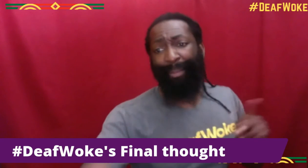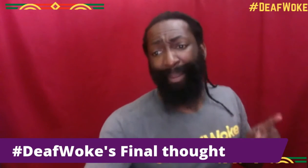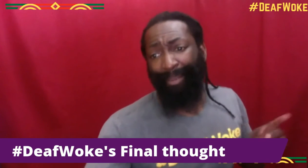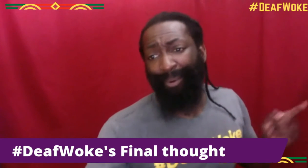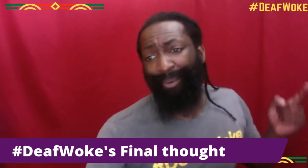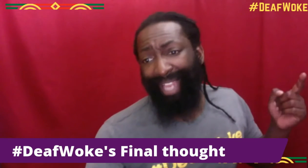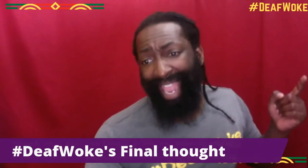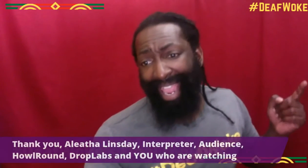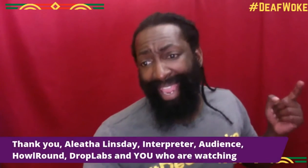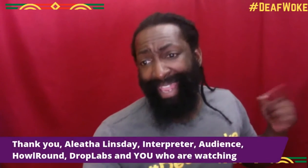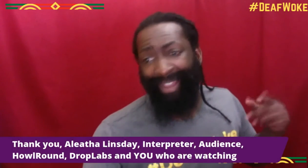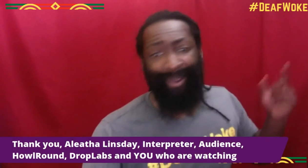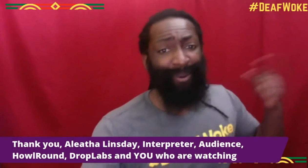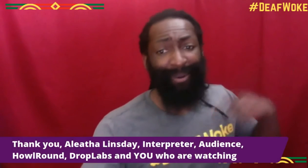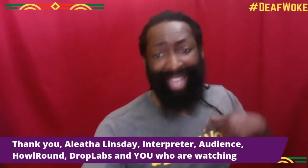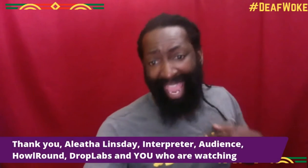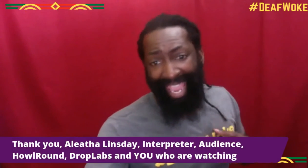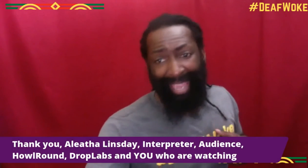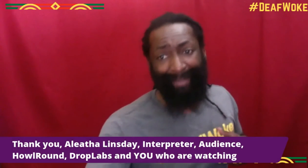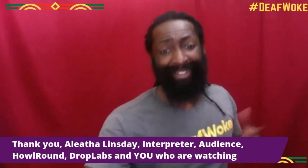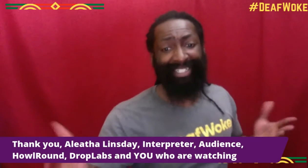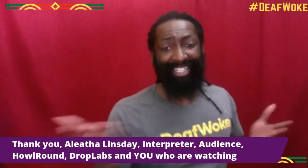I want to say thank you to all of the people